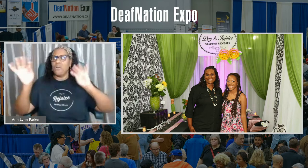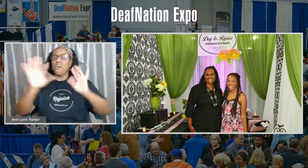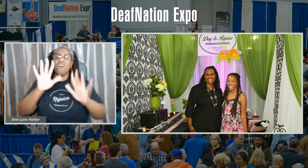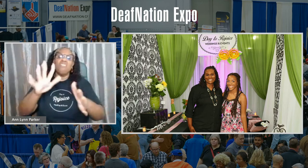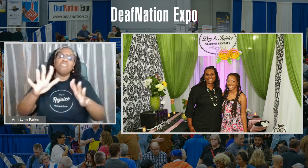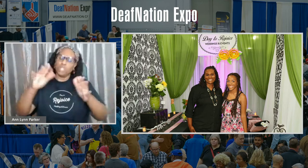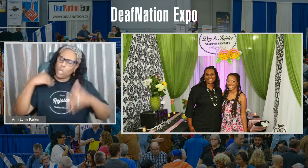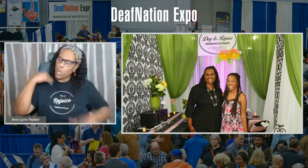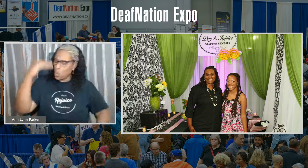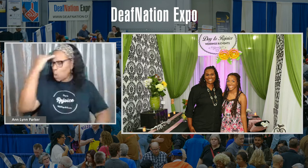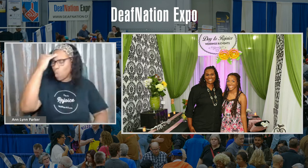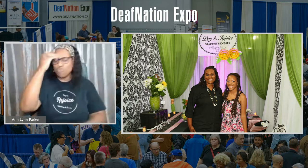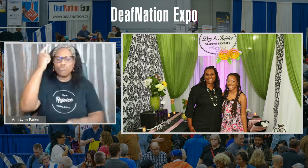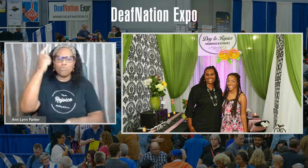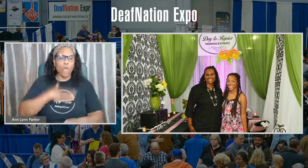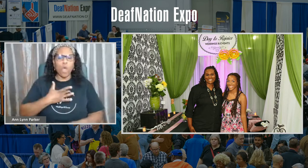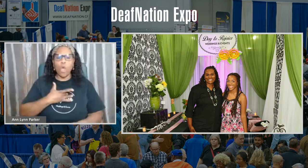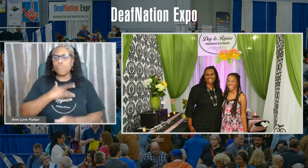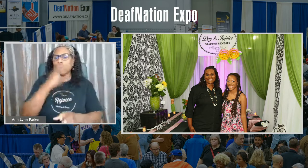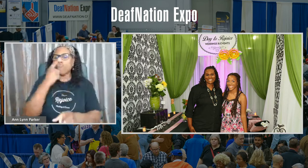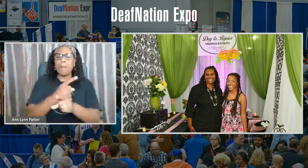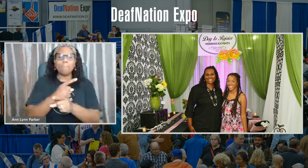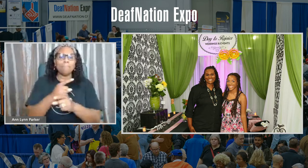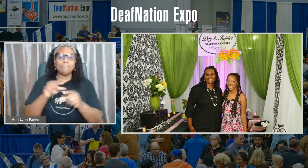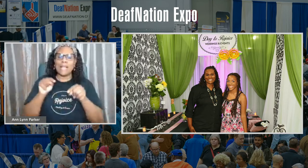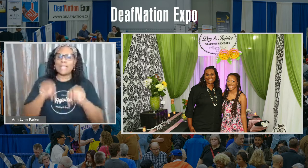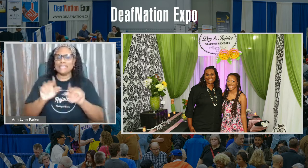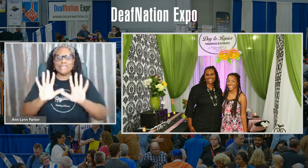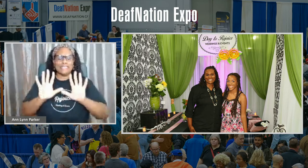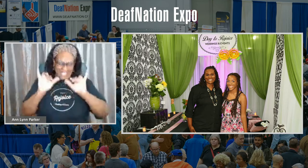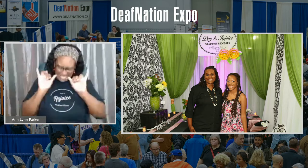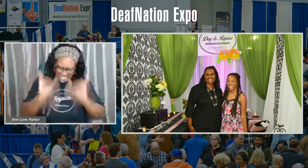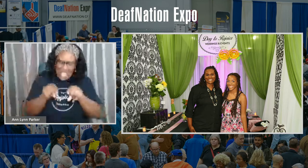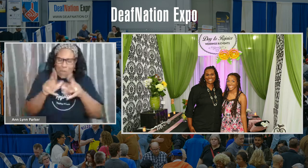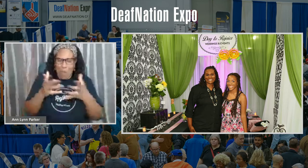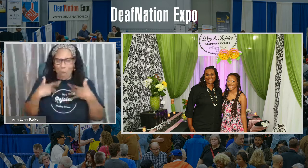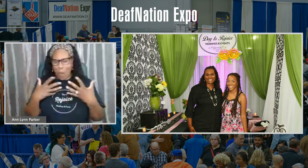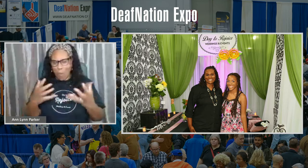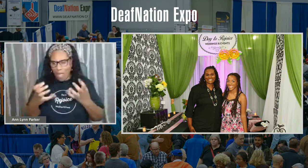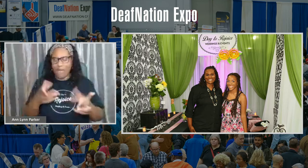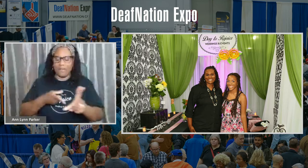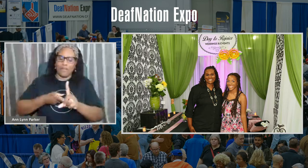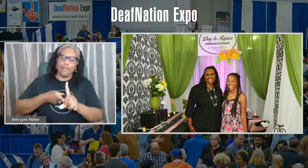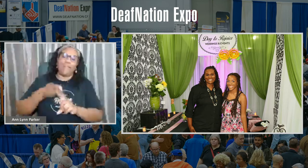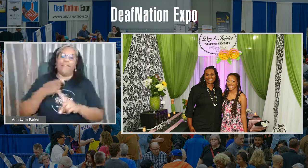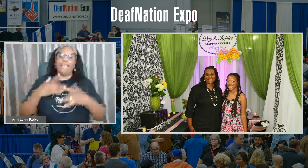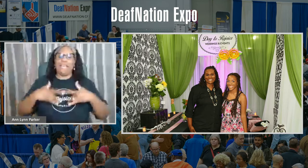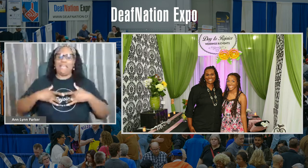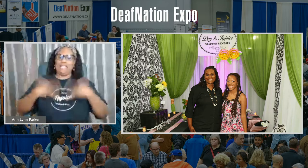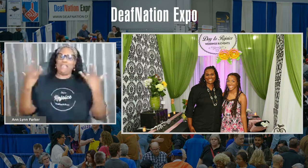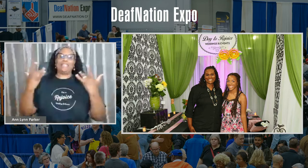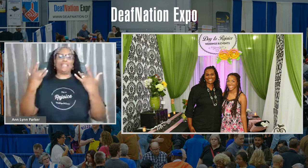I knew my heart was in the right place and that’s what I want to specialize in.